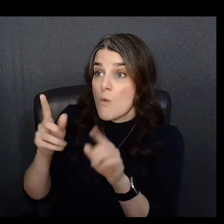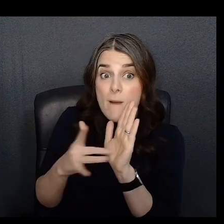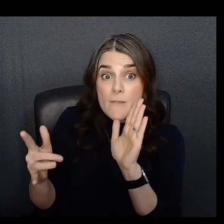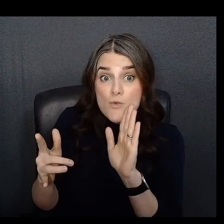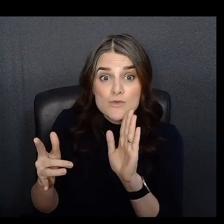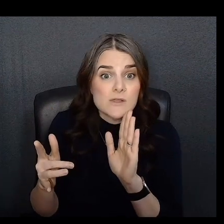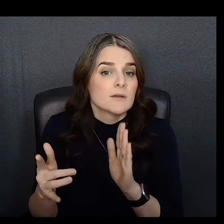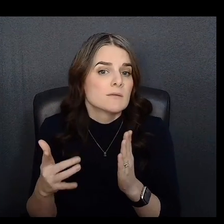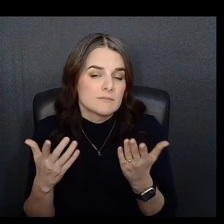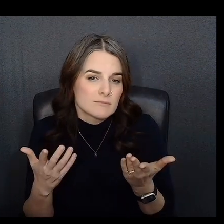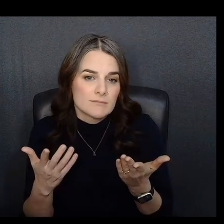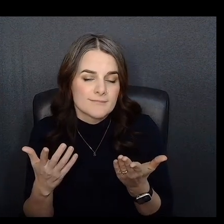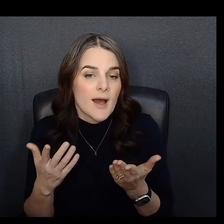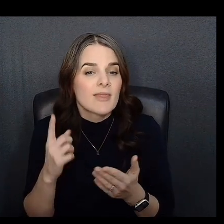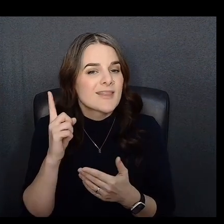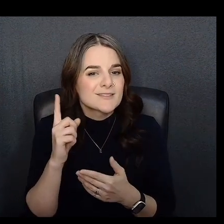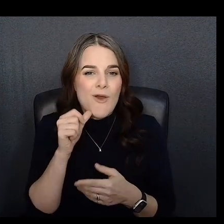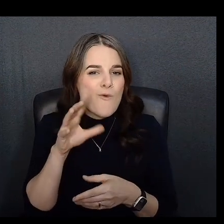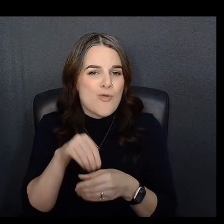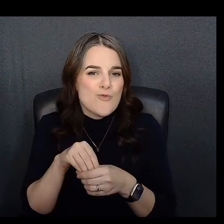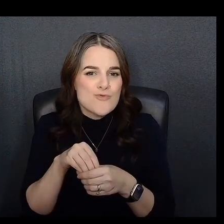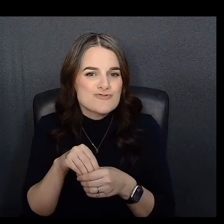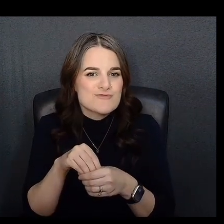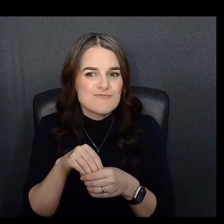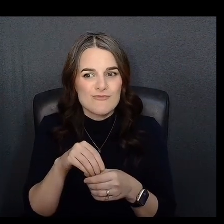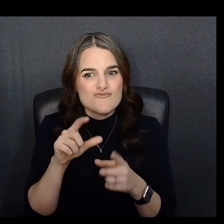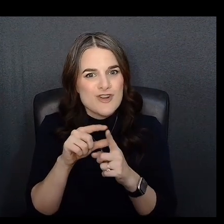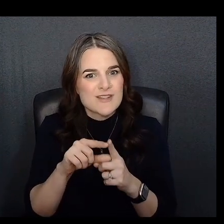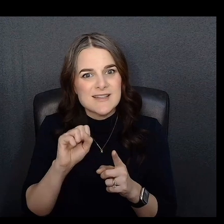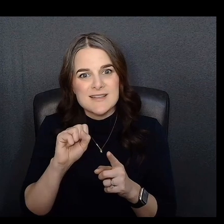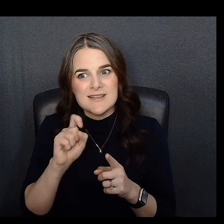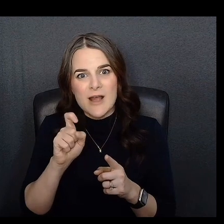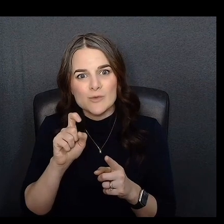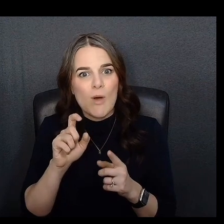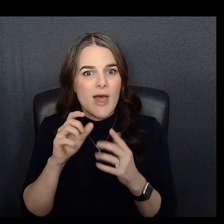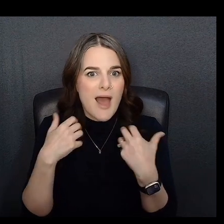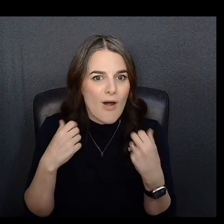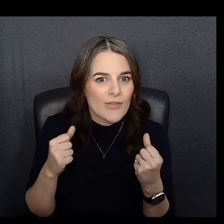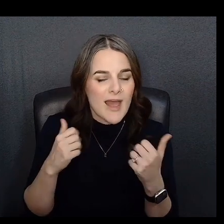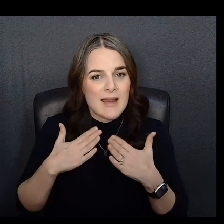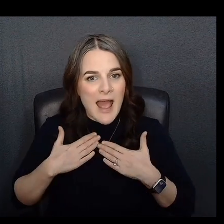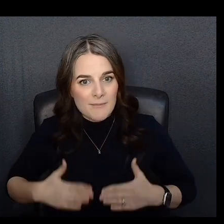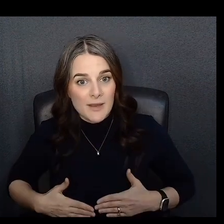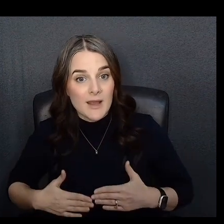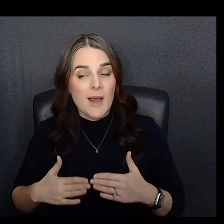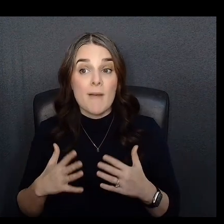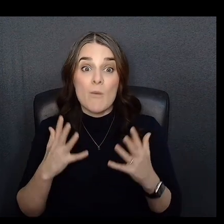for sexual health and anatomy. And a good way to really teach that idea of private versus public, is that we